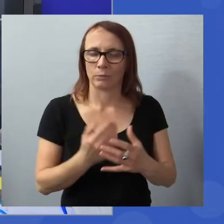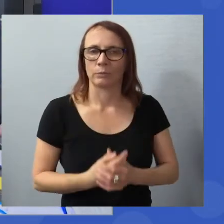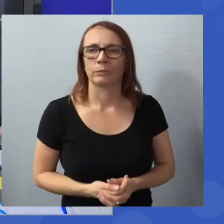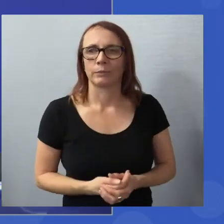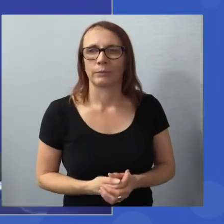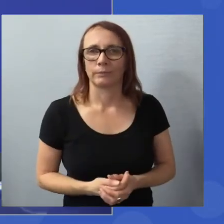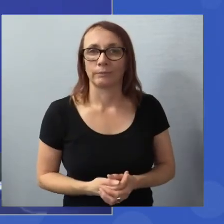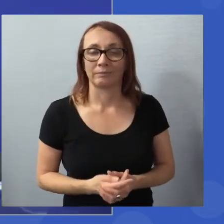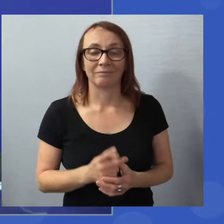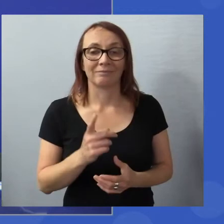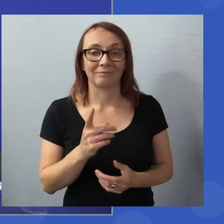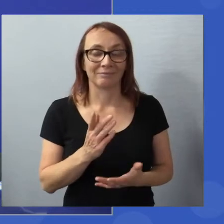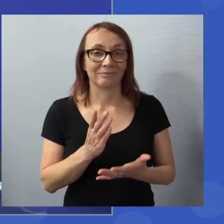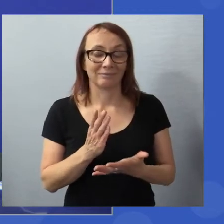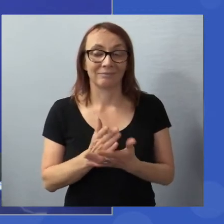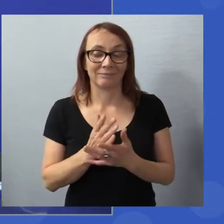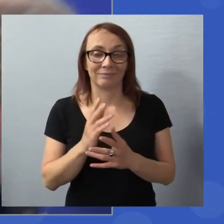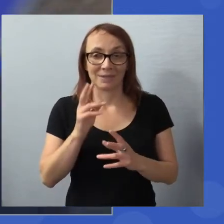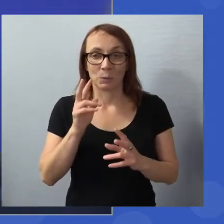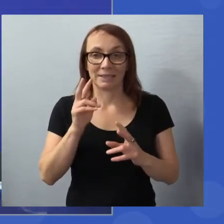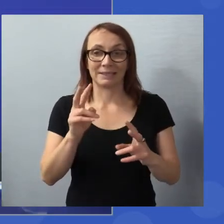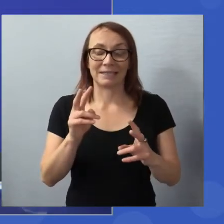the sense that we're kind of everything that we're doing is kind of building